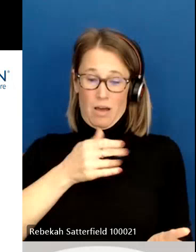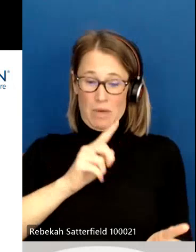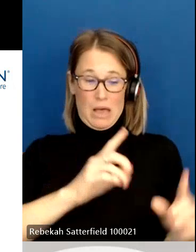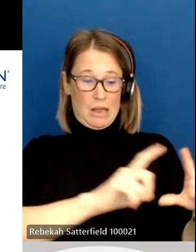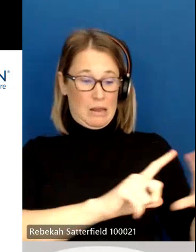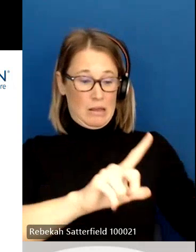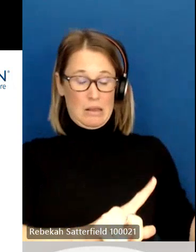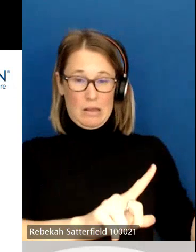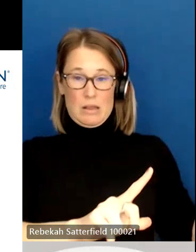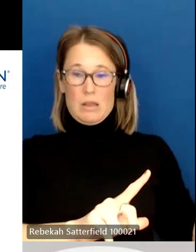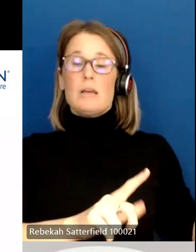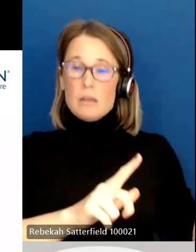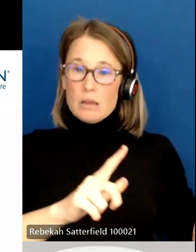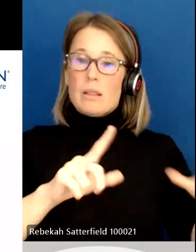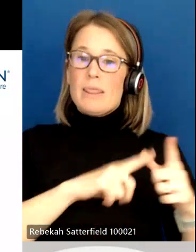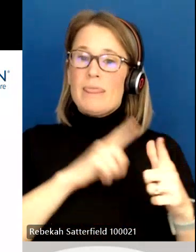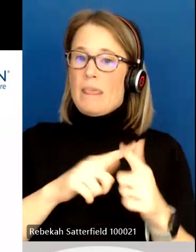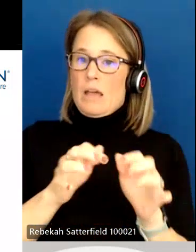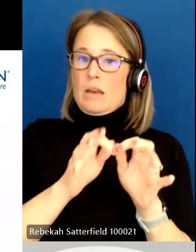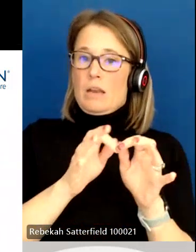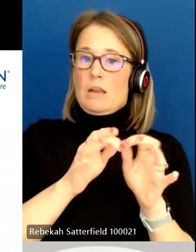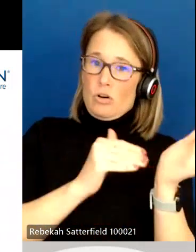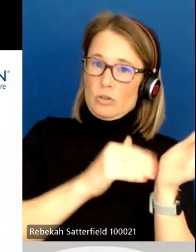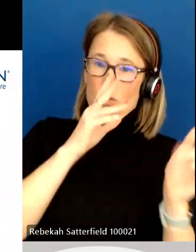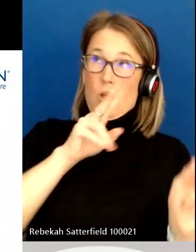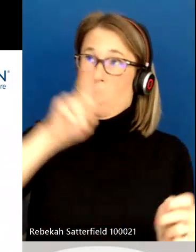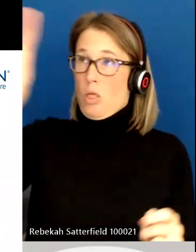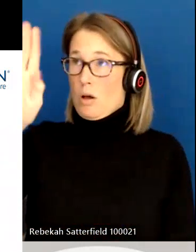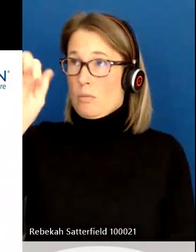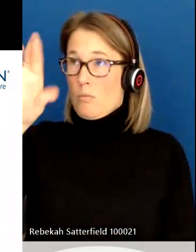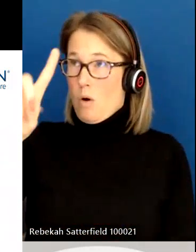phone and then they would look at the board and they would know what the language was and within